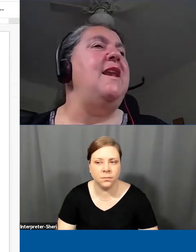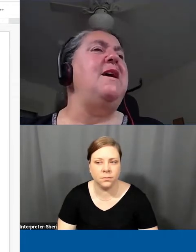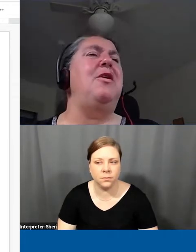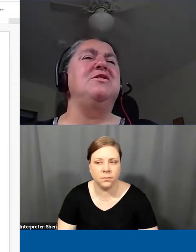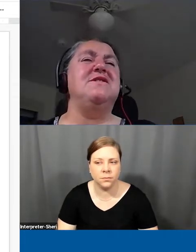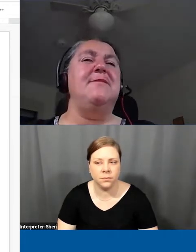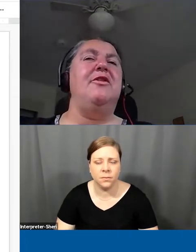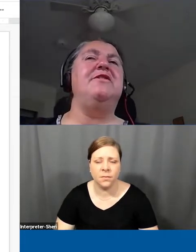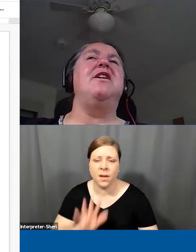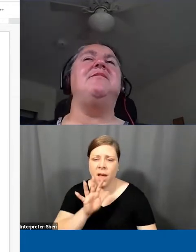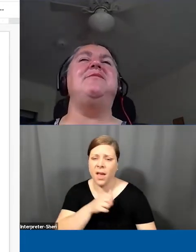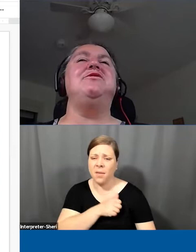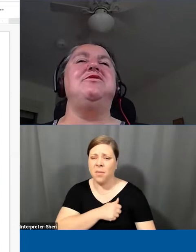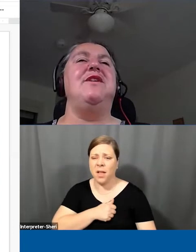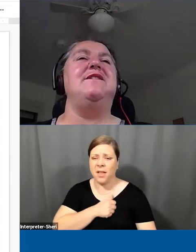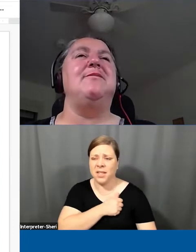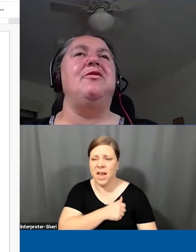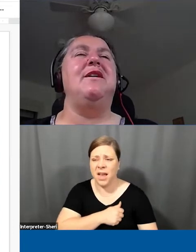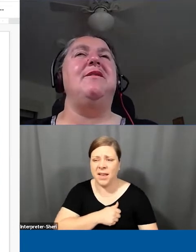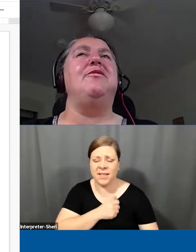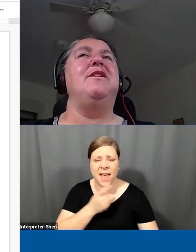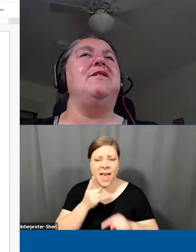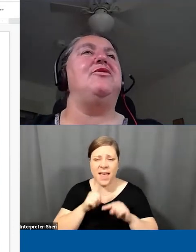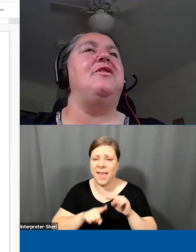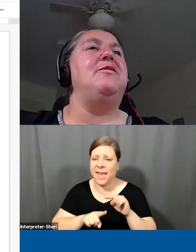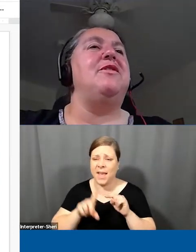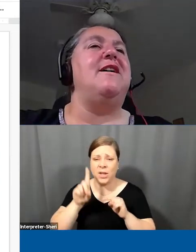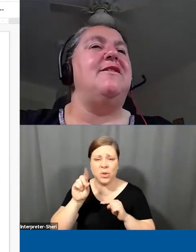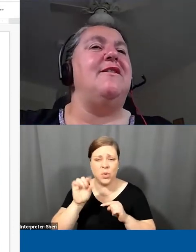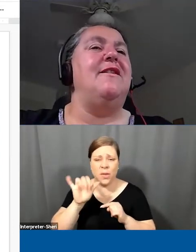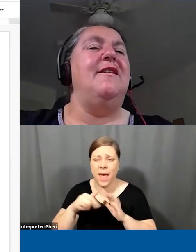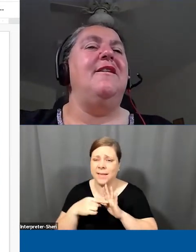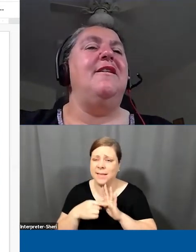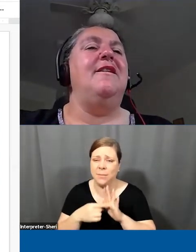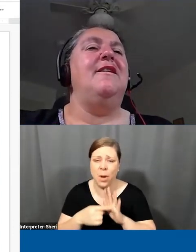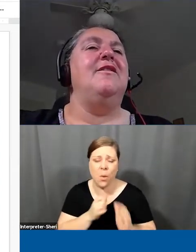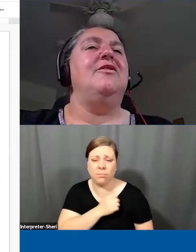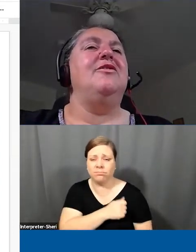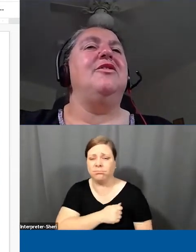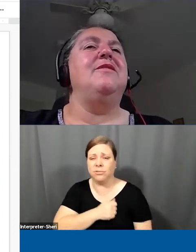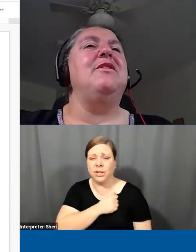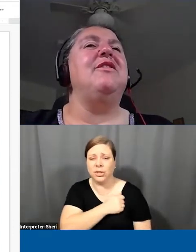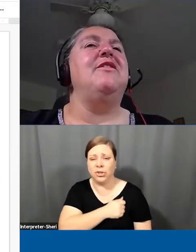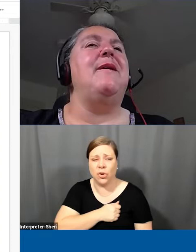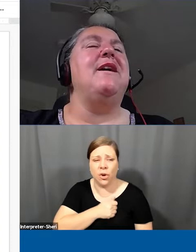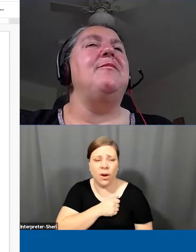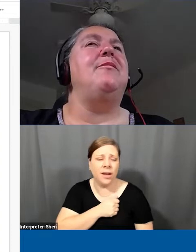And I apologize. I'm going to not be able to do that demo. I'm really sorry about that. Just get my slides back up.